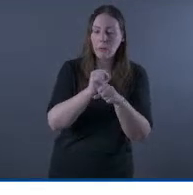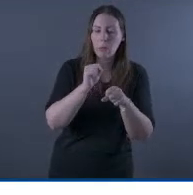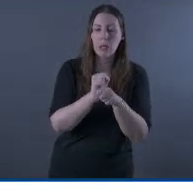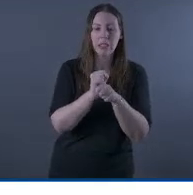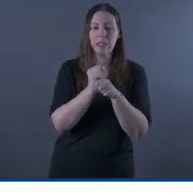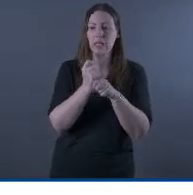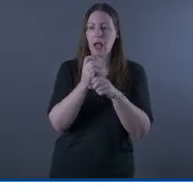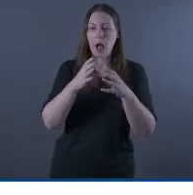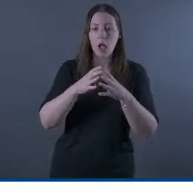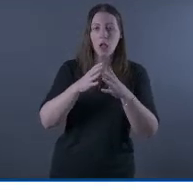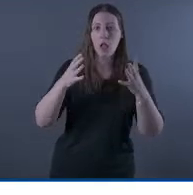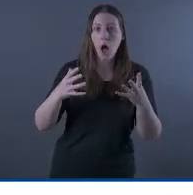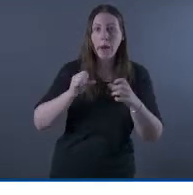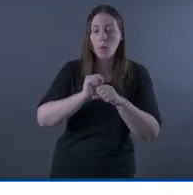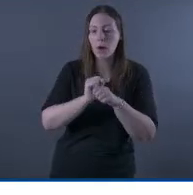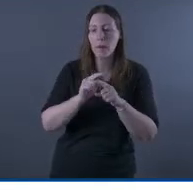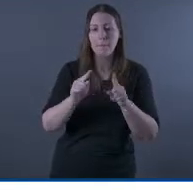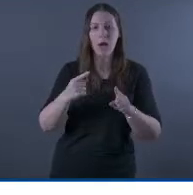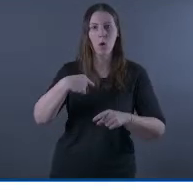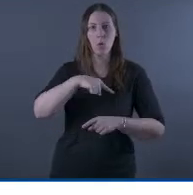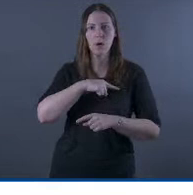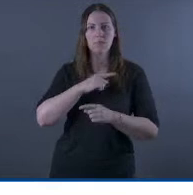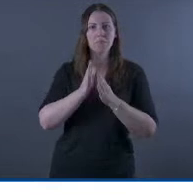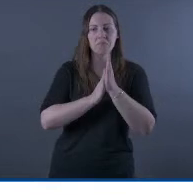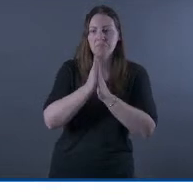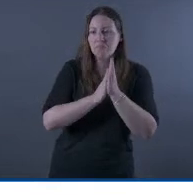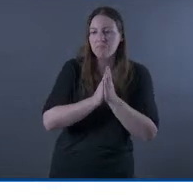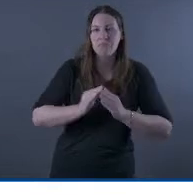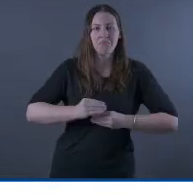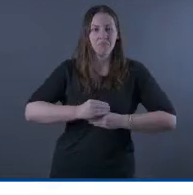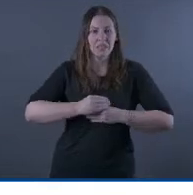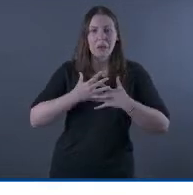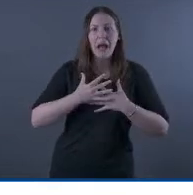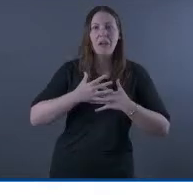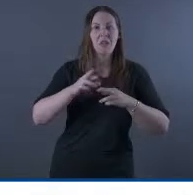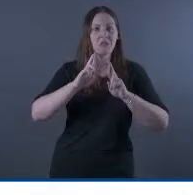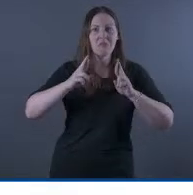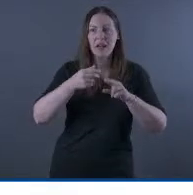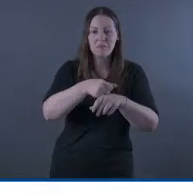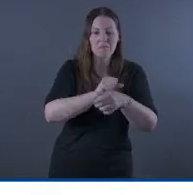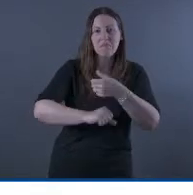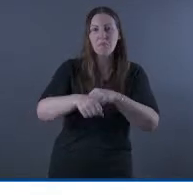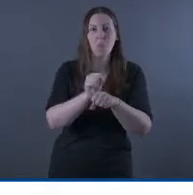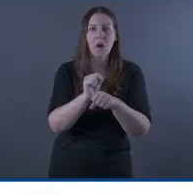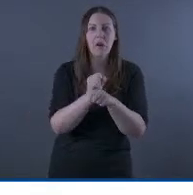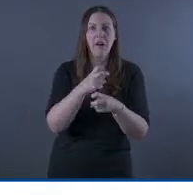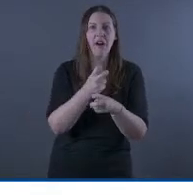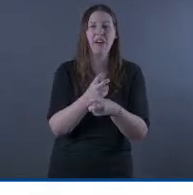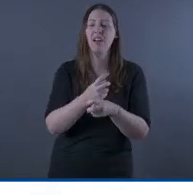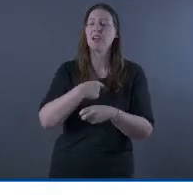I think everyone knows and understands that this has been a really hard year for our friends, family, and neighbors.